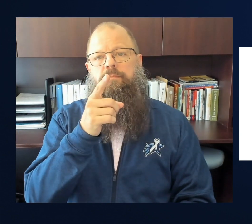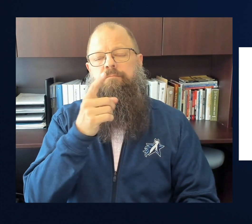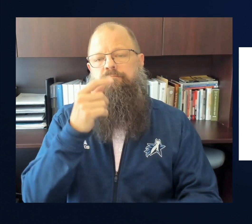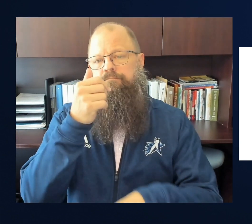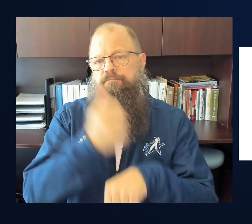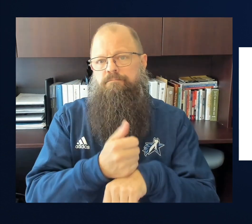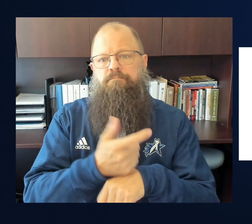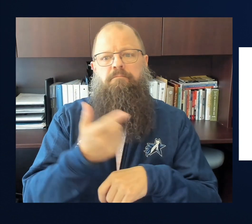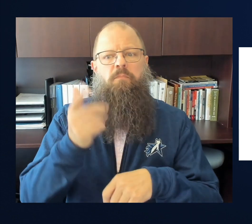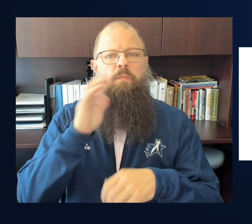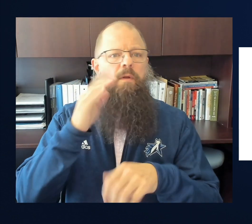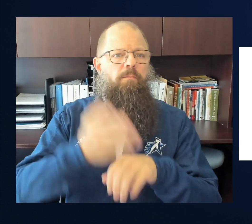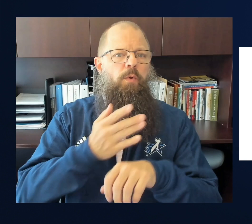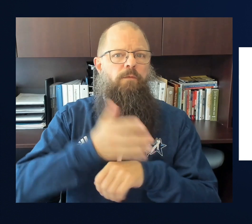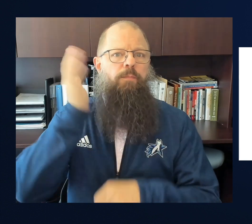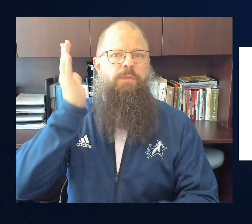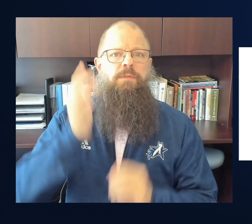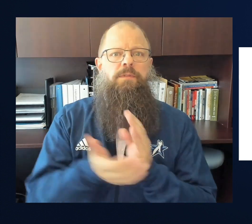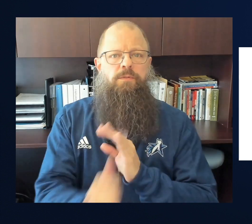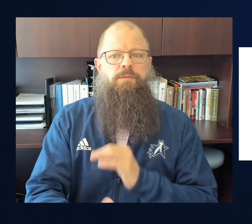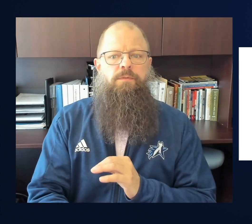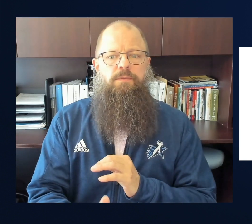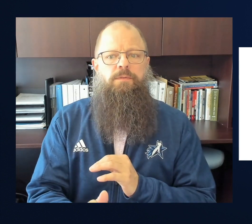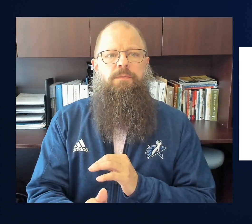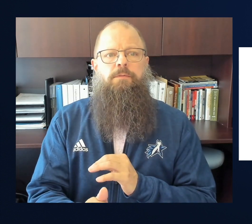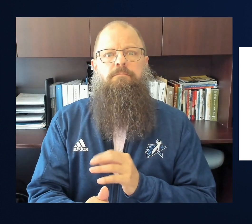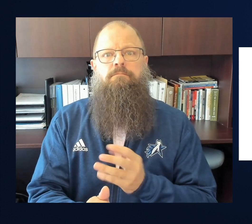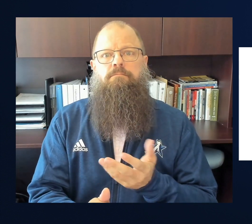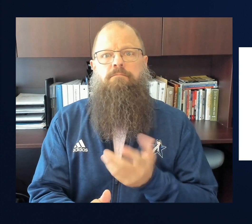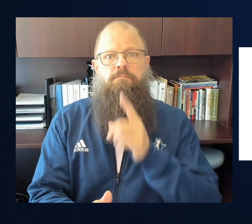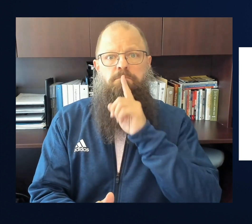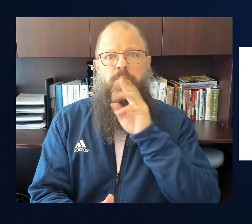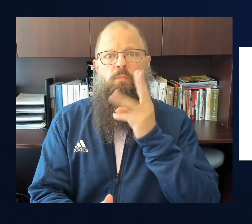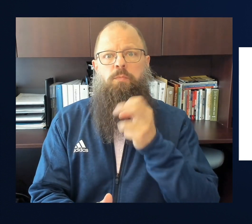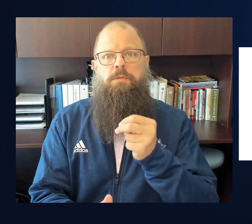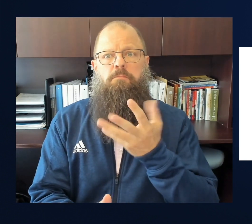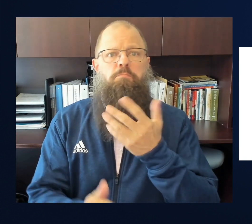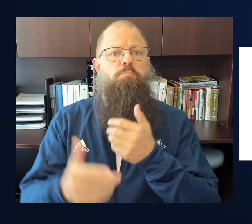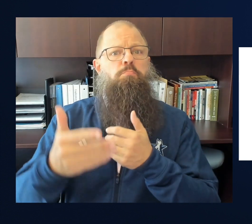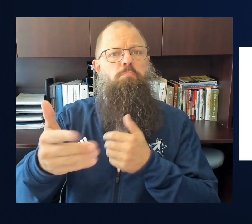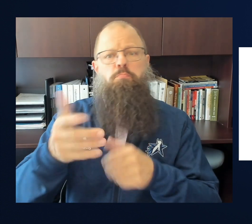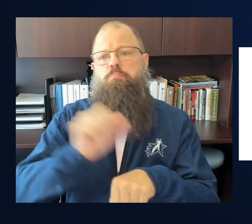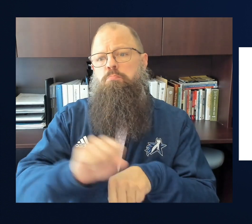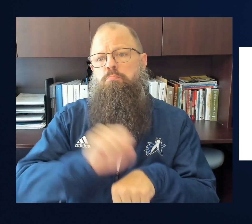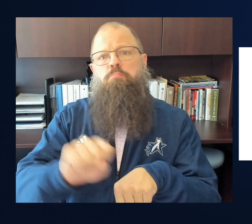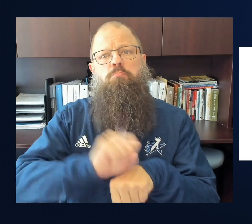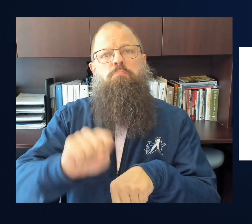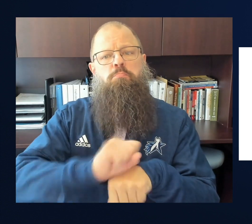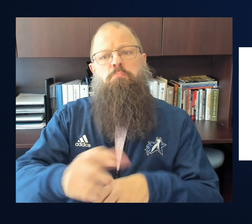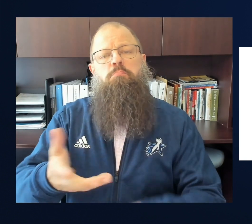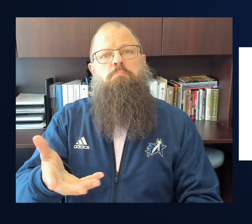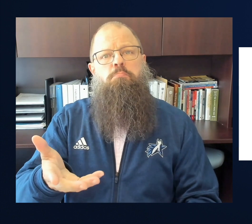end goal, an end date for that goal, rather than "the employee will improve their presentation skills,"